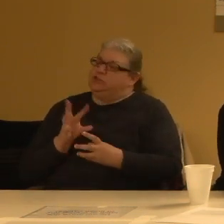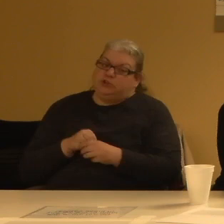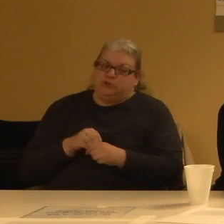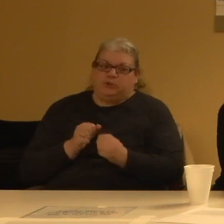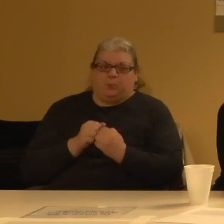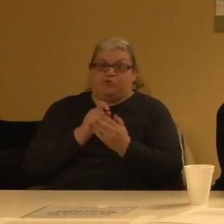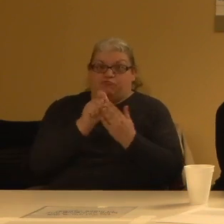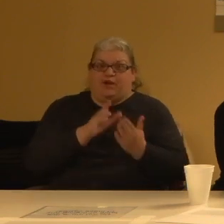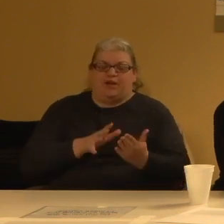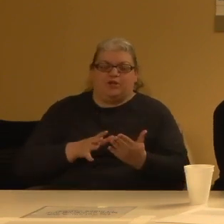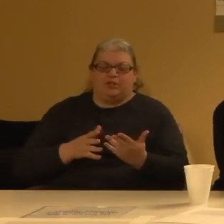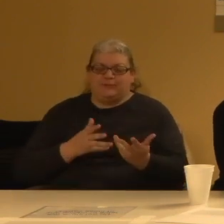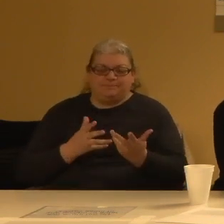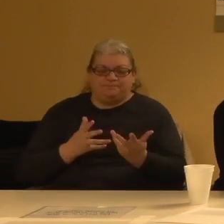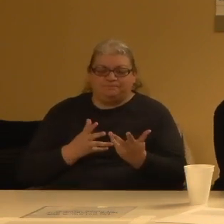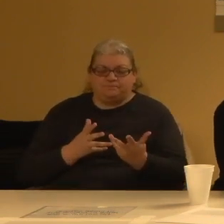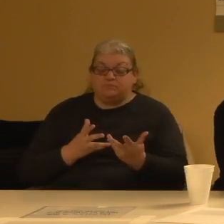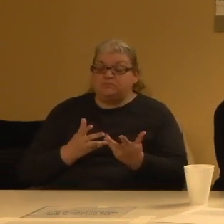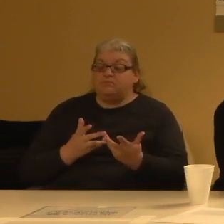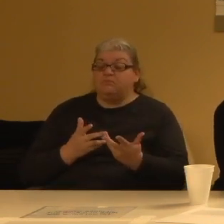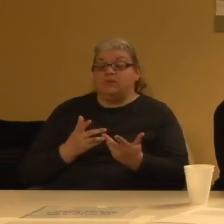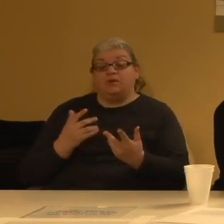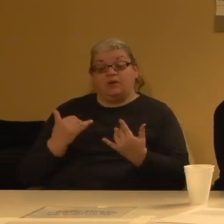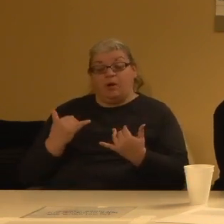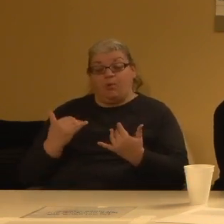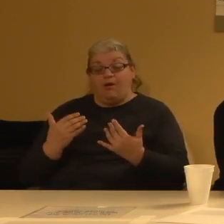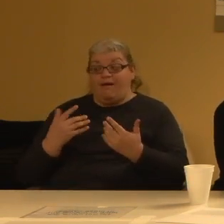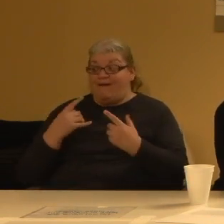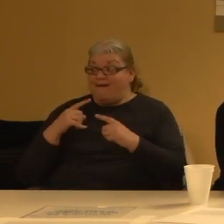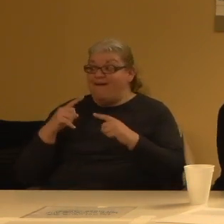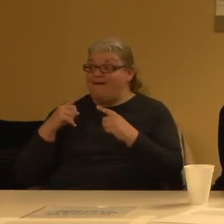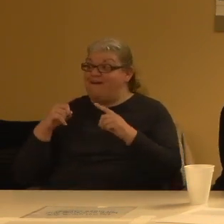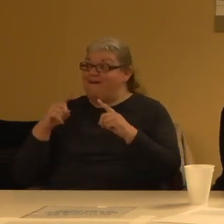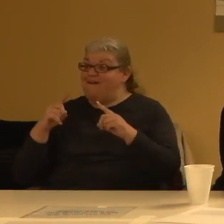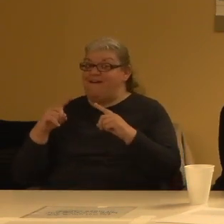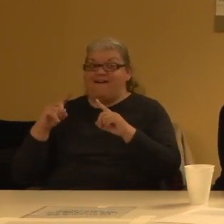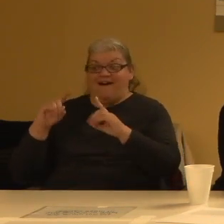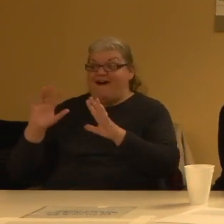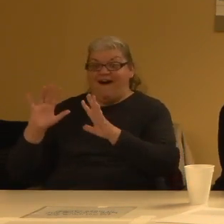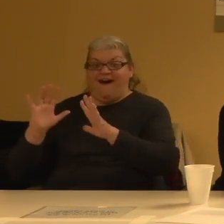And if things are cooking, being in it with the writer is wonderful for everyone else.